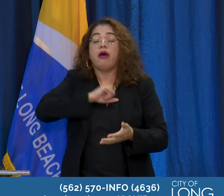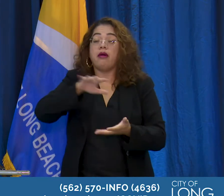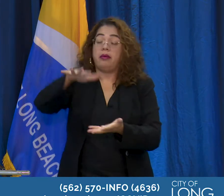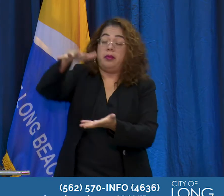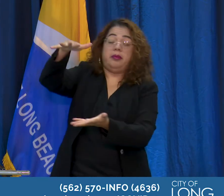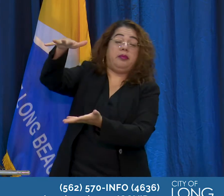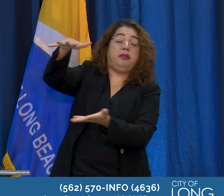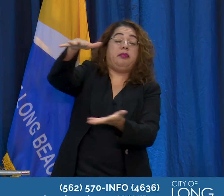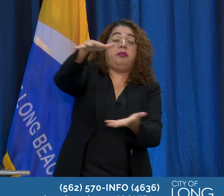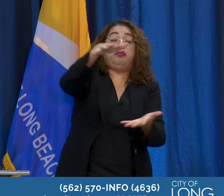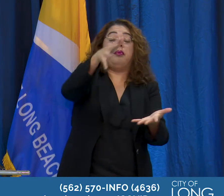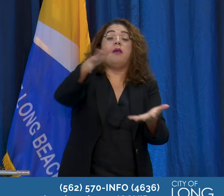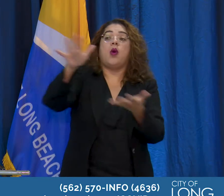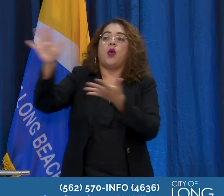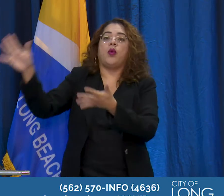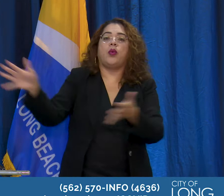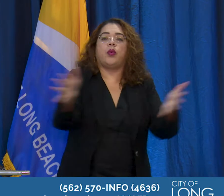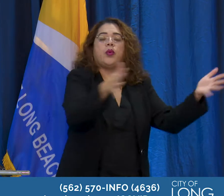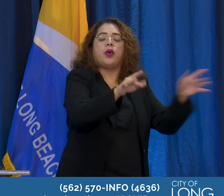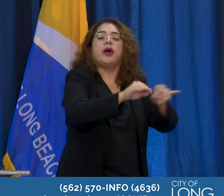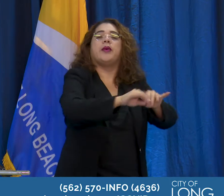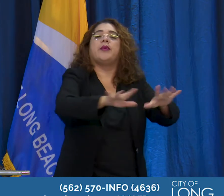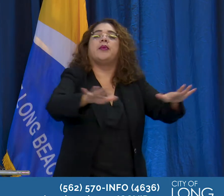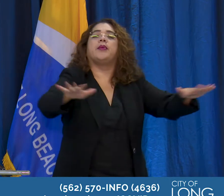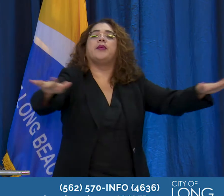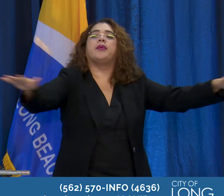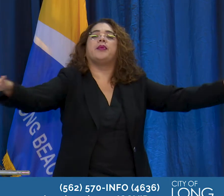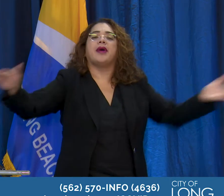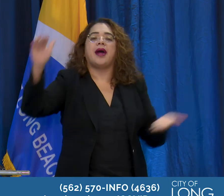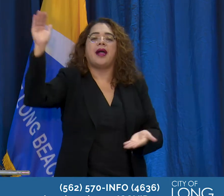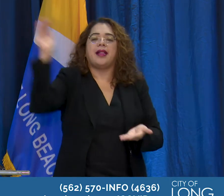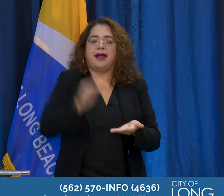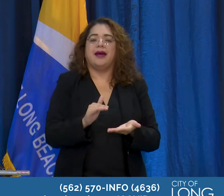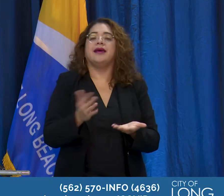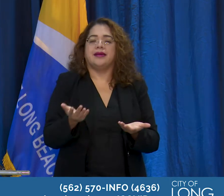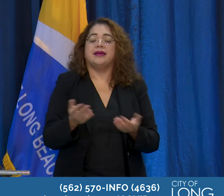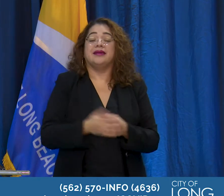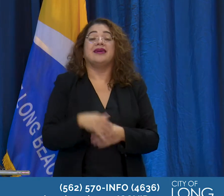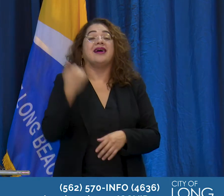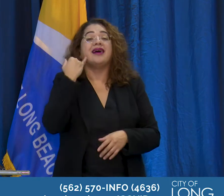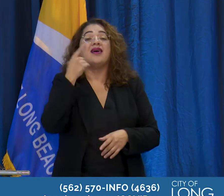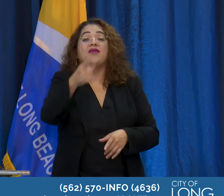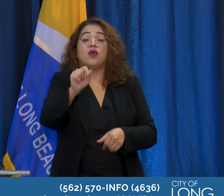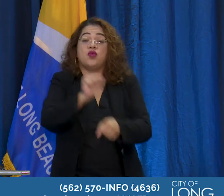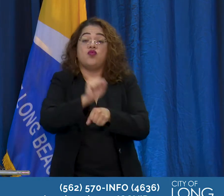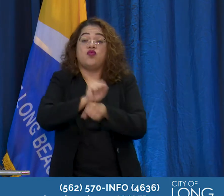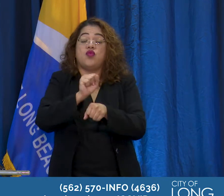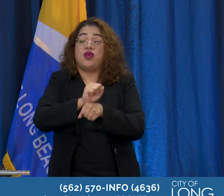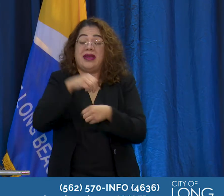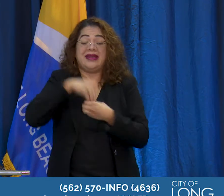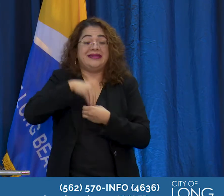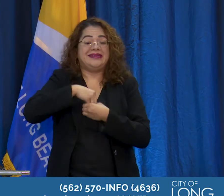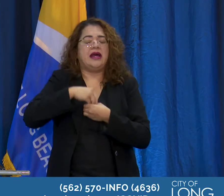Of course moving outdoors is only one of the many steps you can take to reduce the spread of COVID-19.